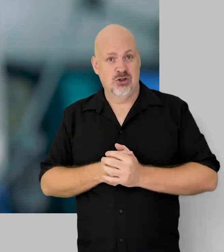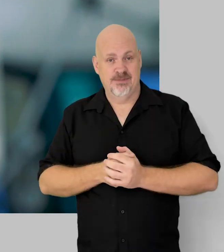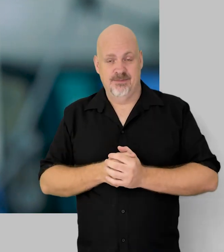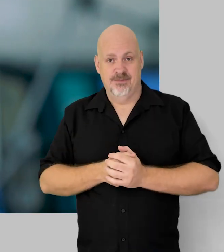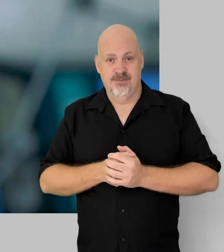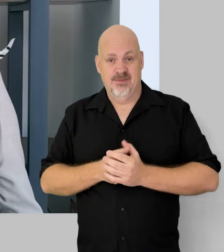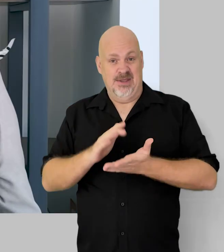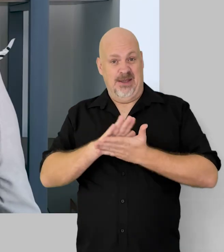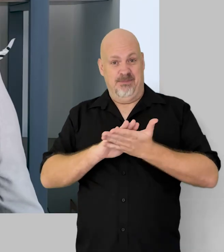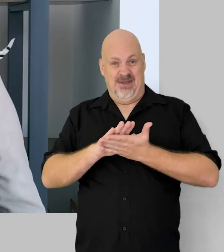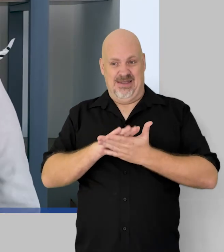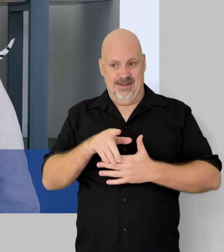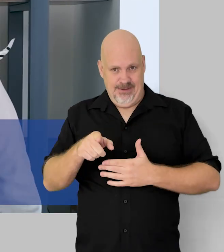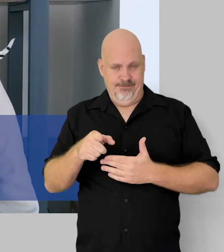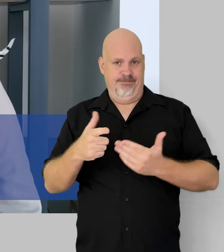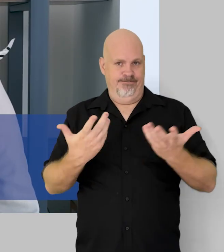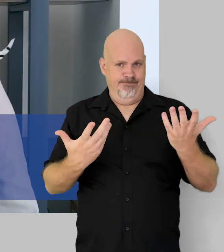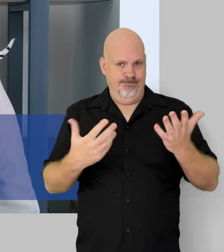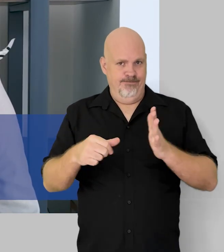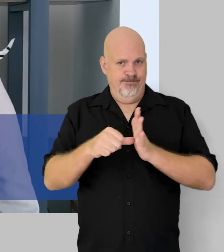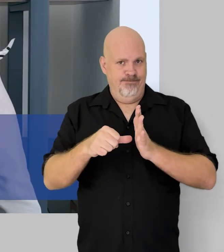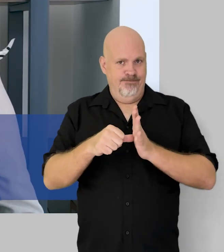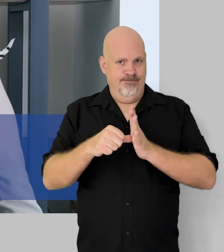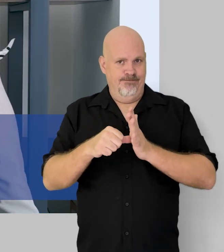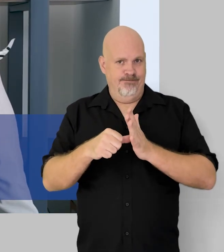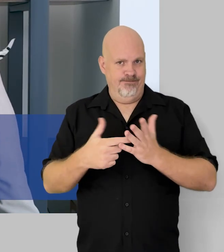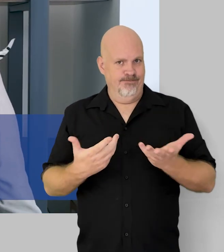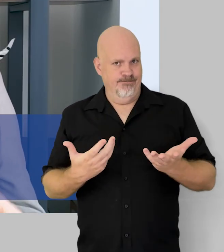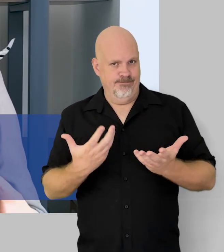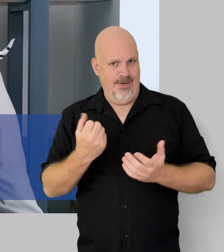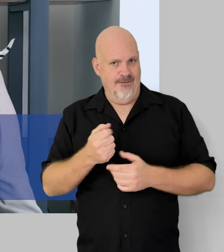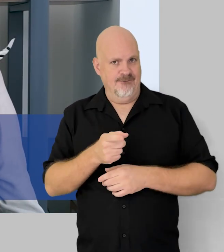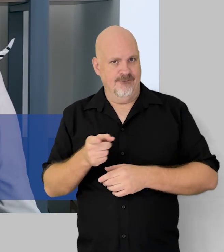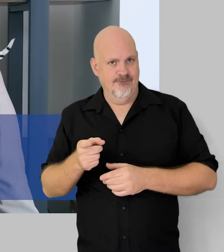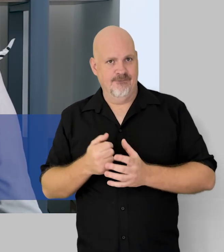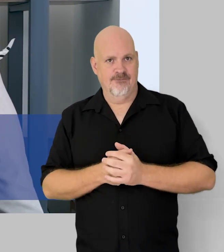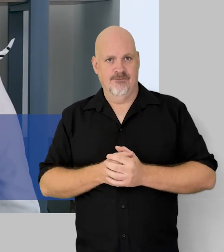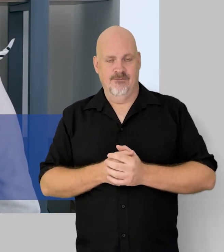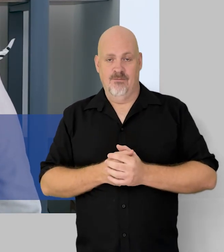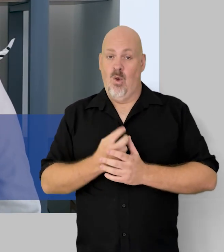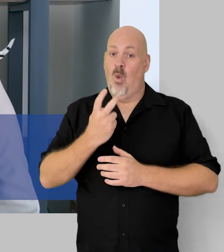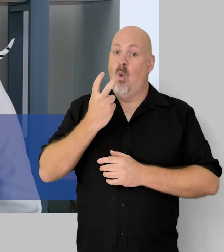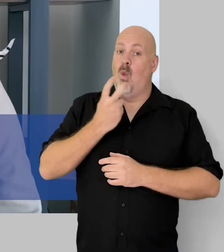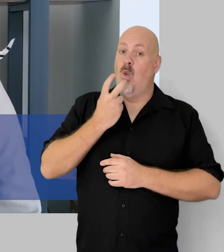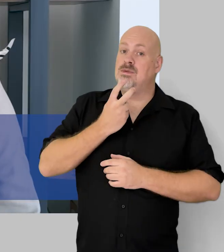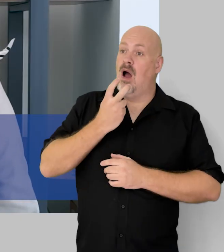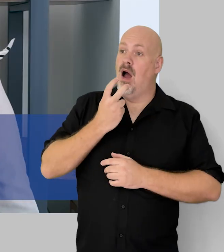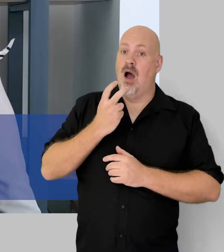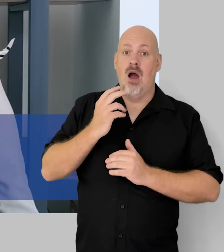As CVD is a leading cause of death in Europe, these advances have played a major role in increasing life expectancy across the region.